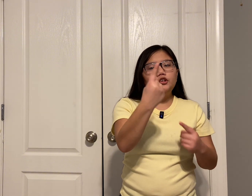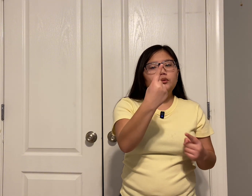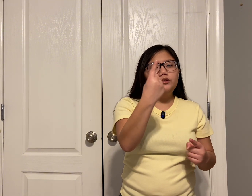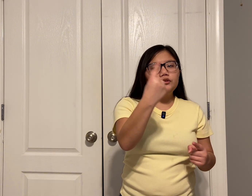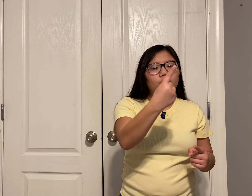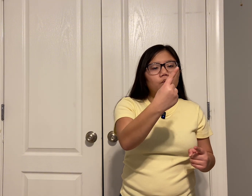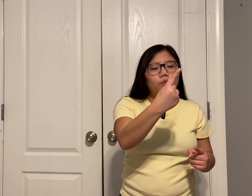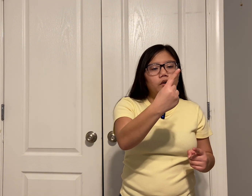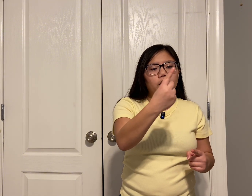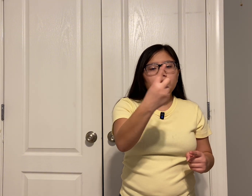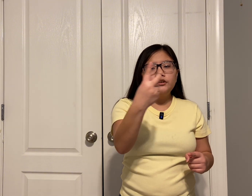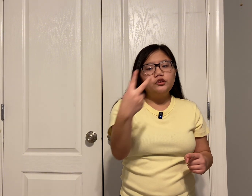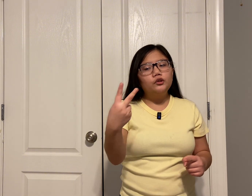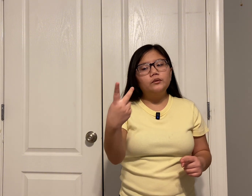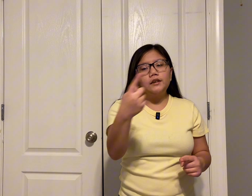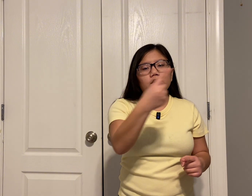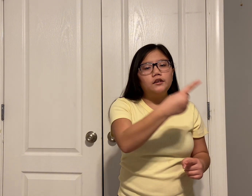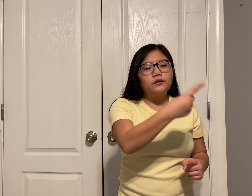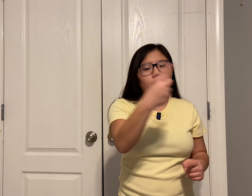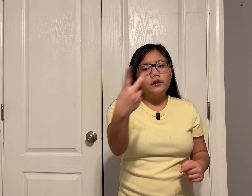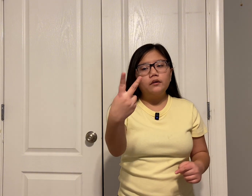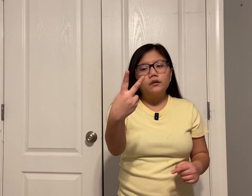And you're gonna go one two exactly like you think.